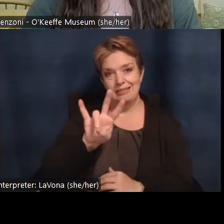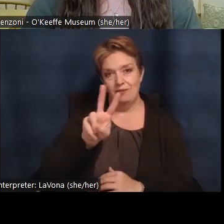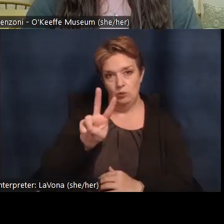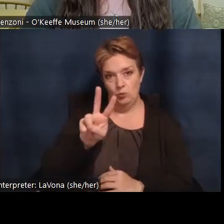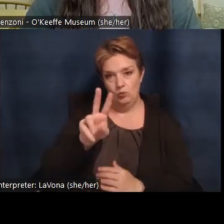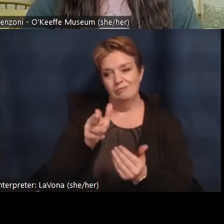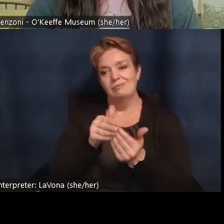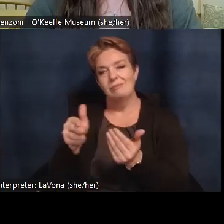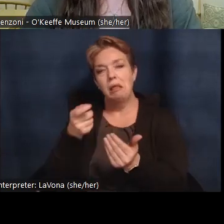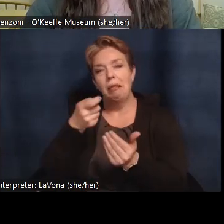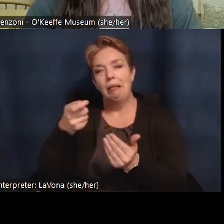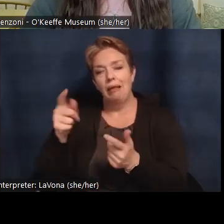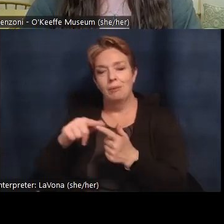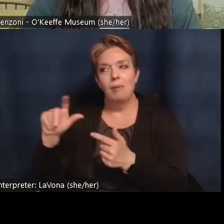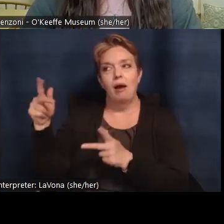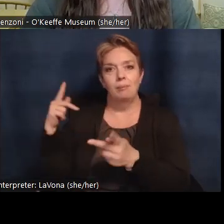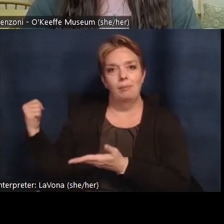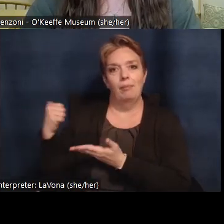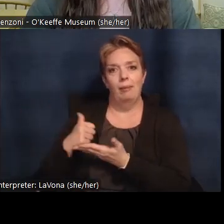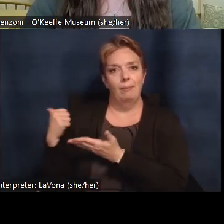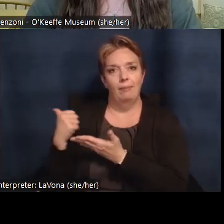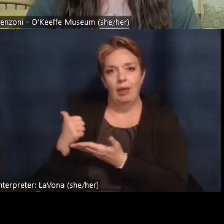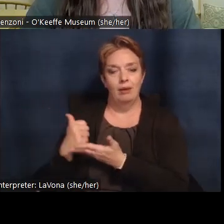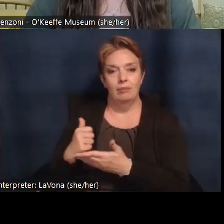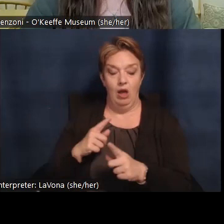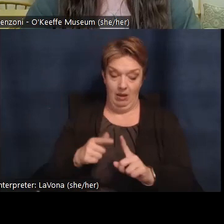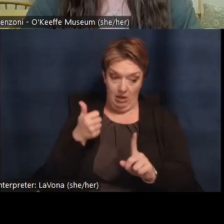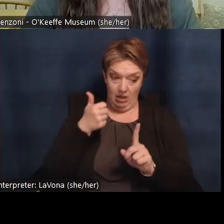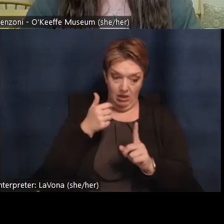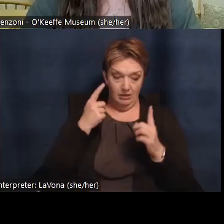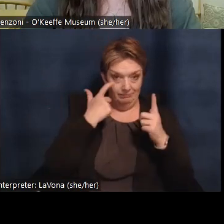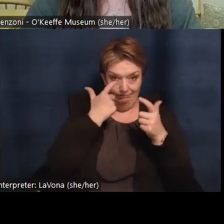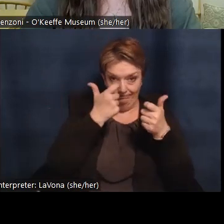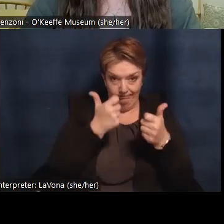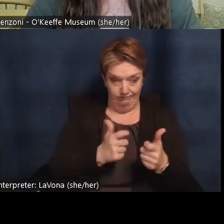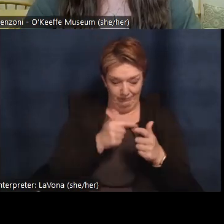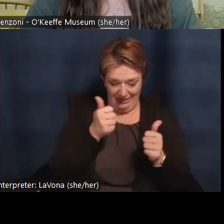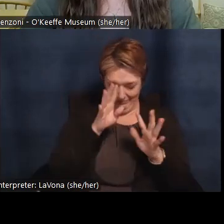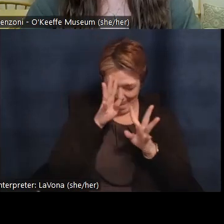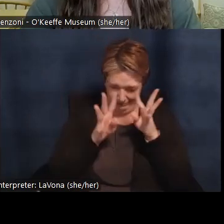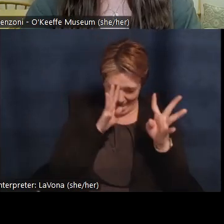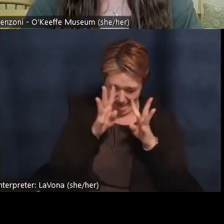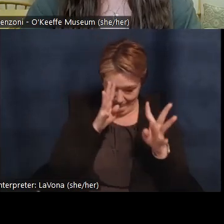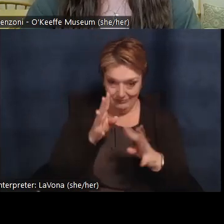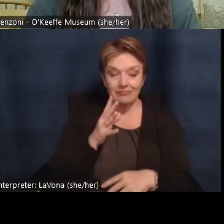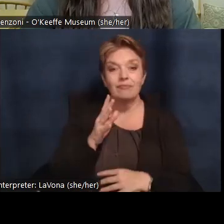But O’Keeffe's will to create did not diminish with her eyesight. In 1977, at age 90, she observed,